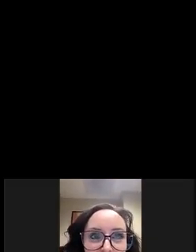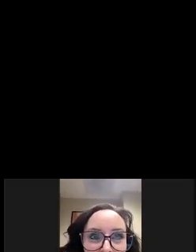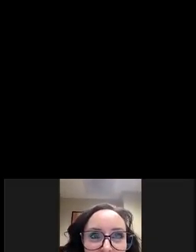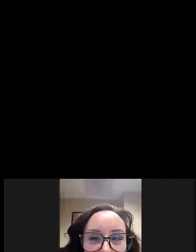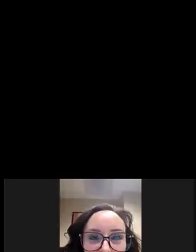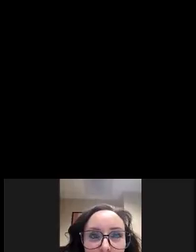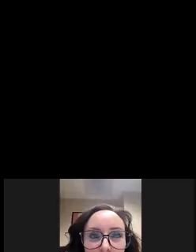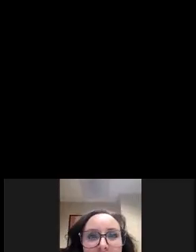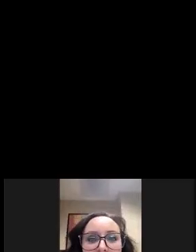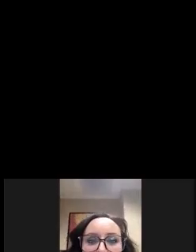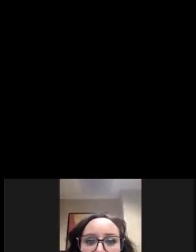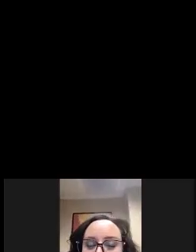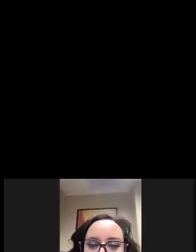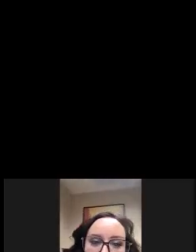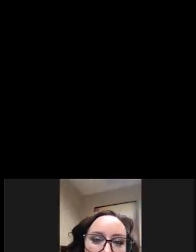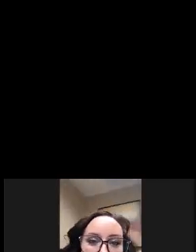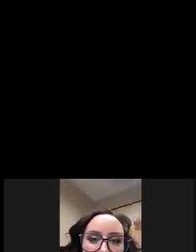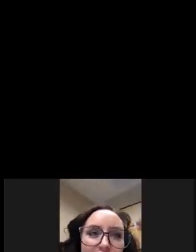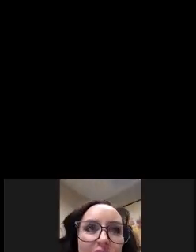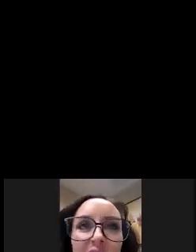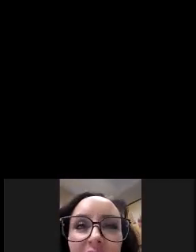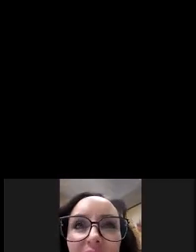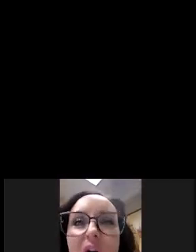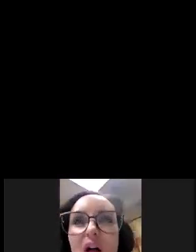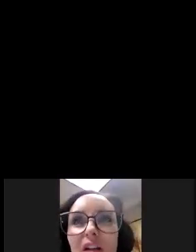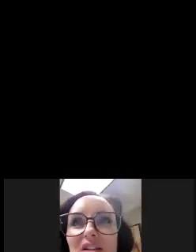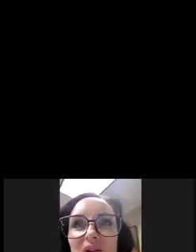really tricky Well, I think just in general, the holidays are